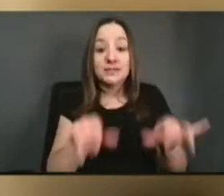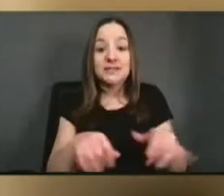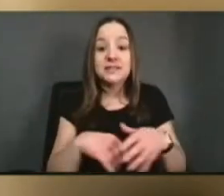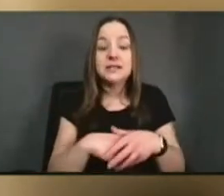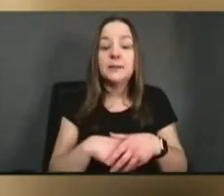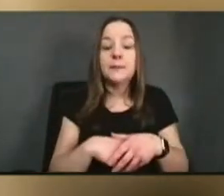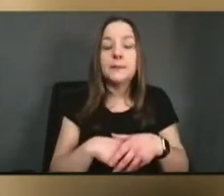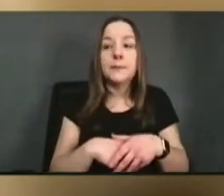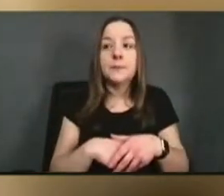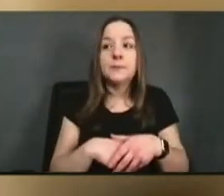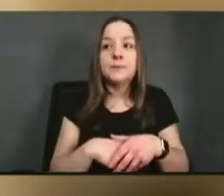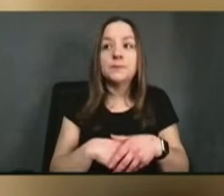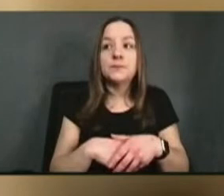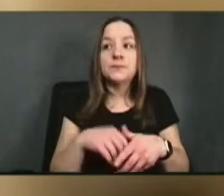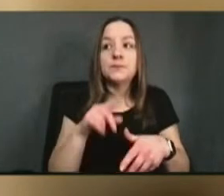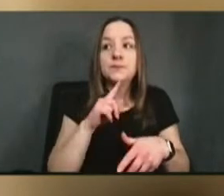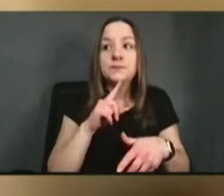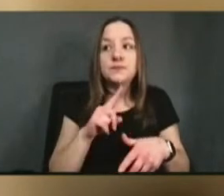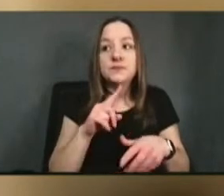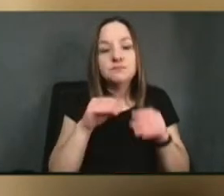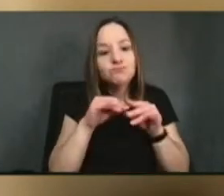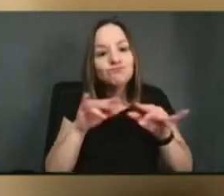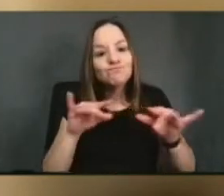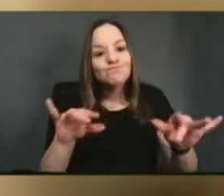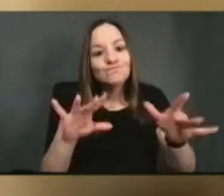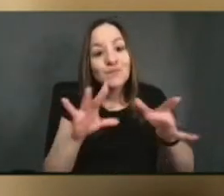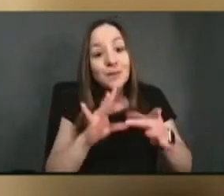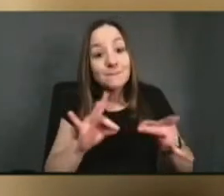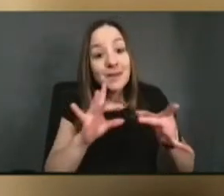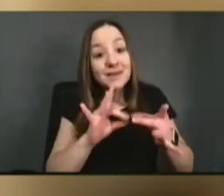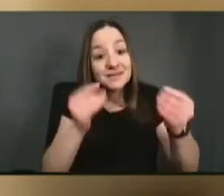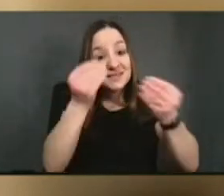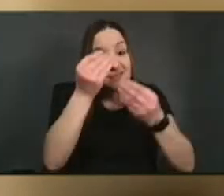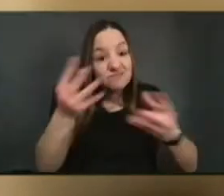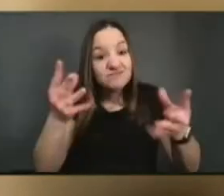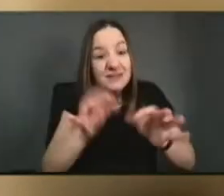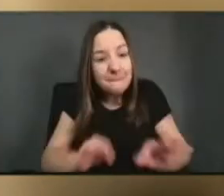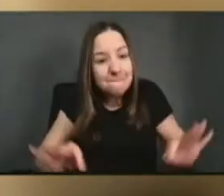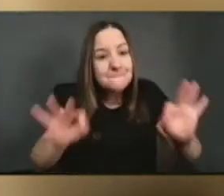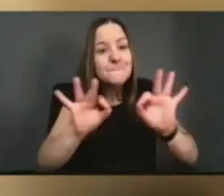partner with the school system